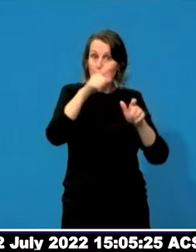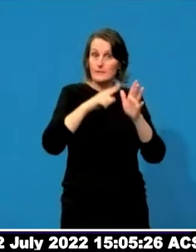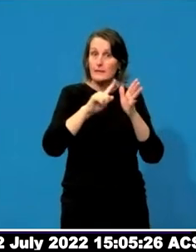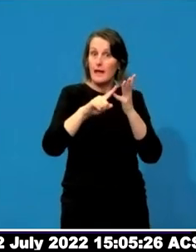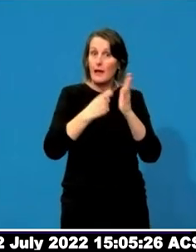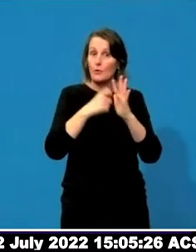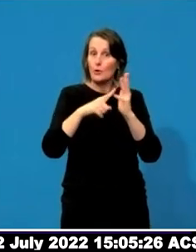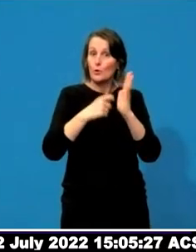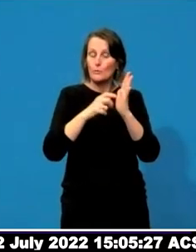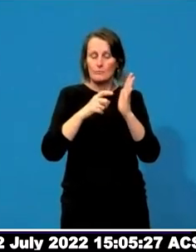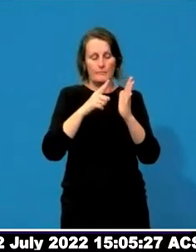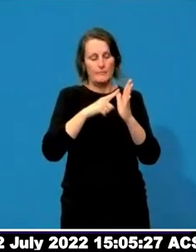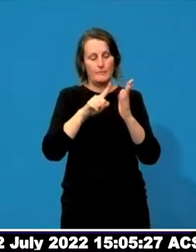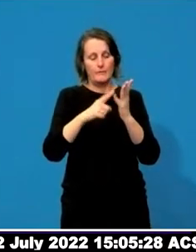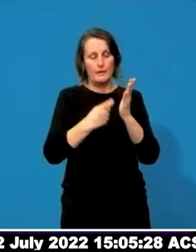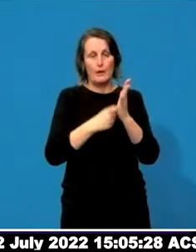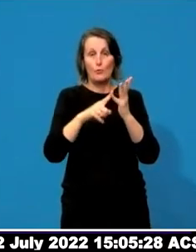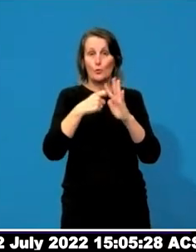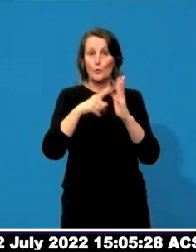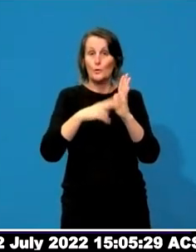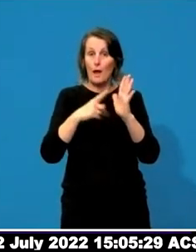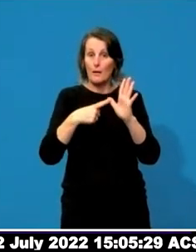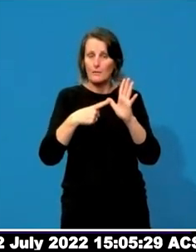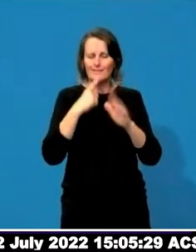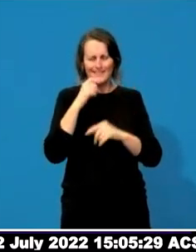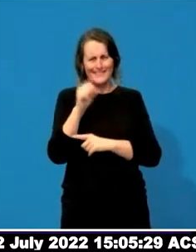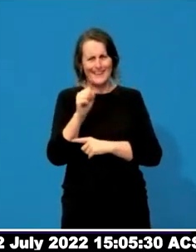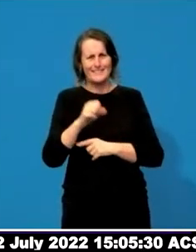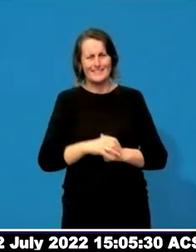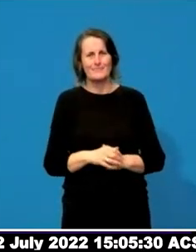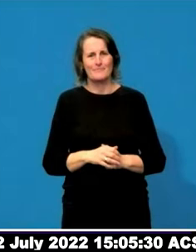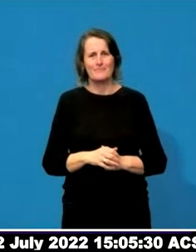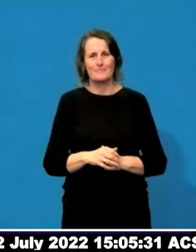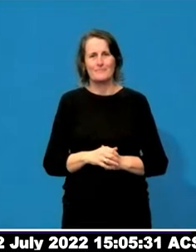from Aurukun to Cairns or elsewhere to receive certain services from time to time, don't they?